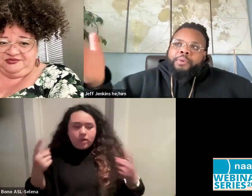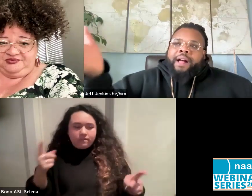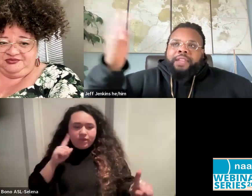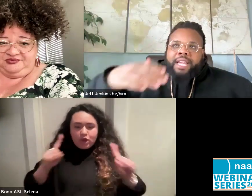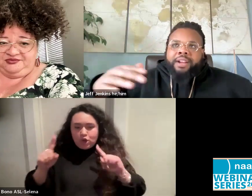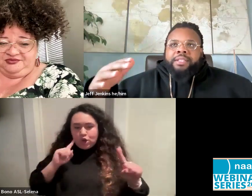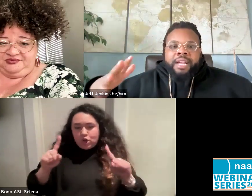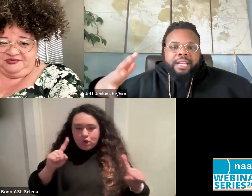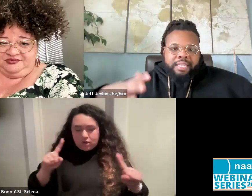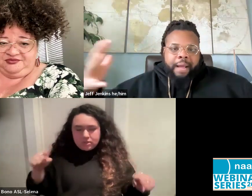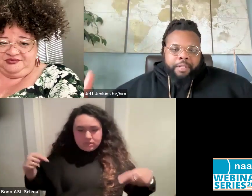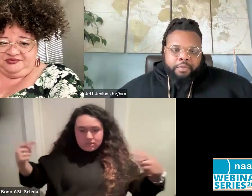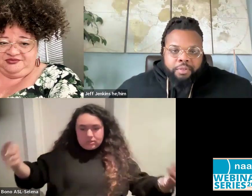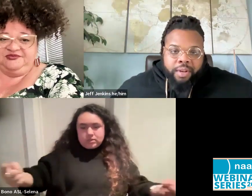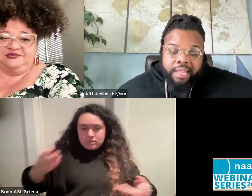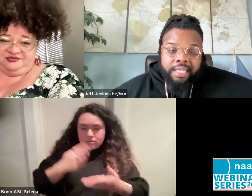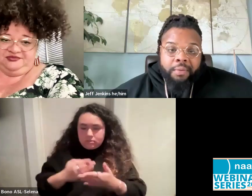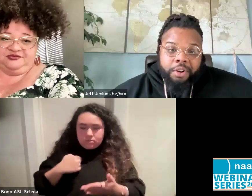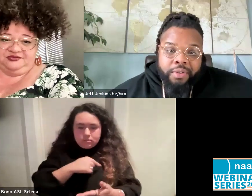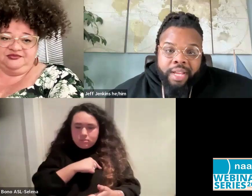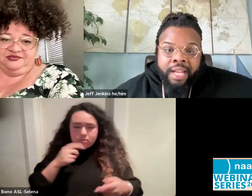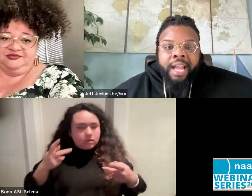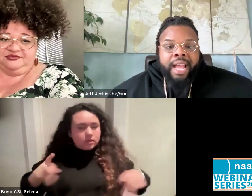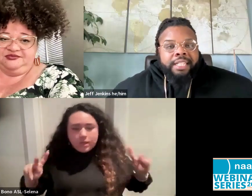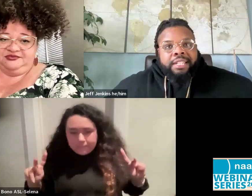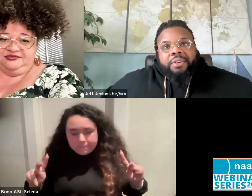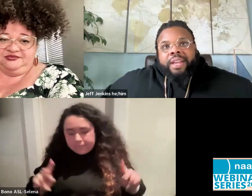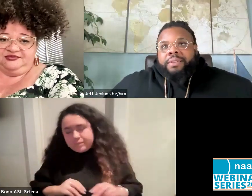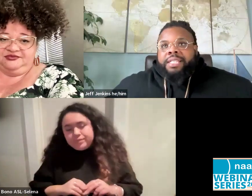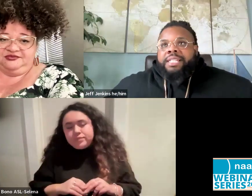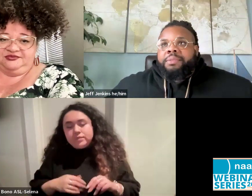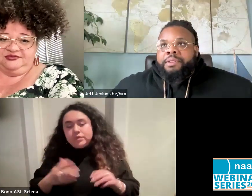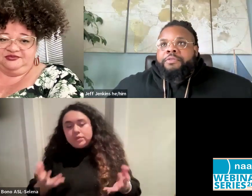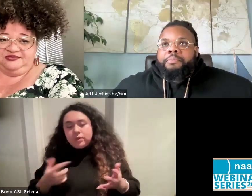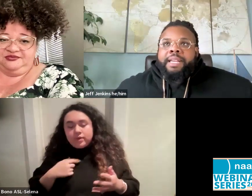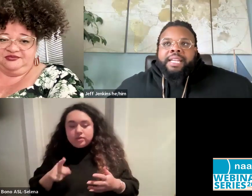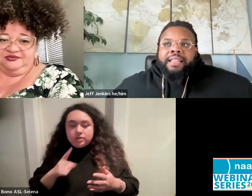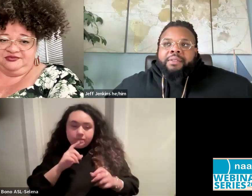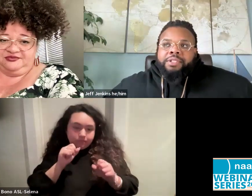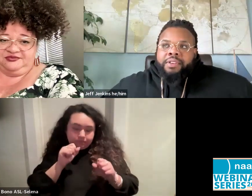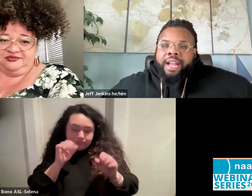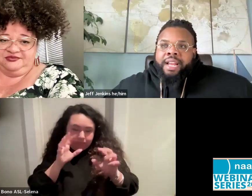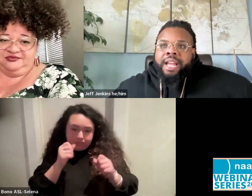throughout the years to stop us from doing the things that we're doing. And so it was such a beautiful piece. I thought it was great.